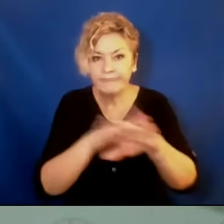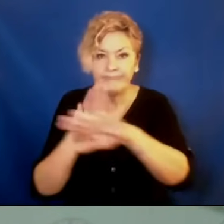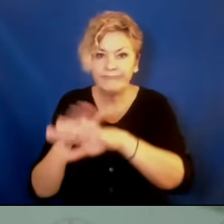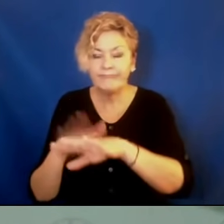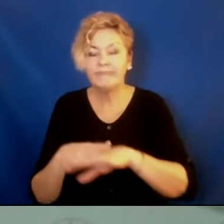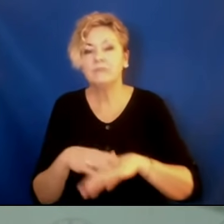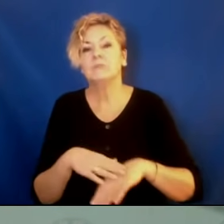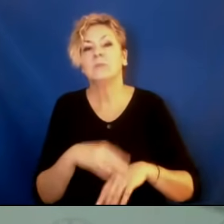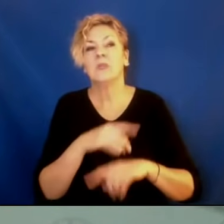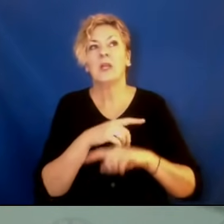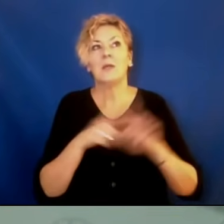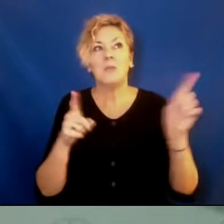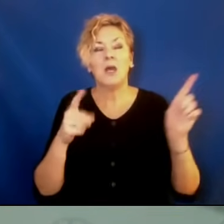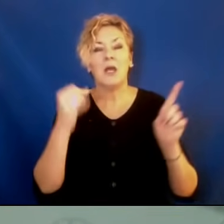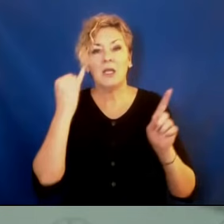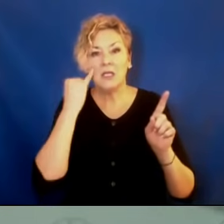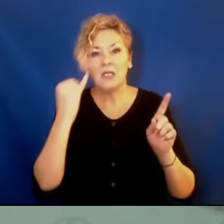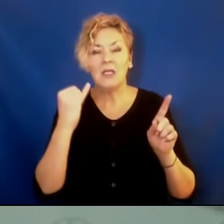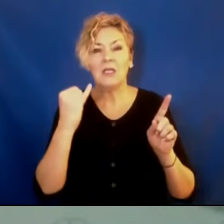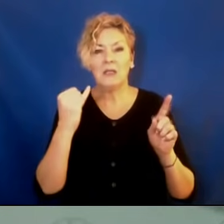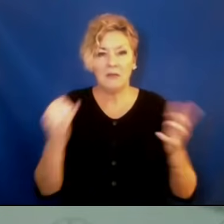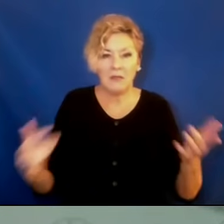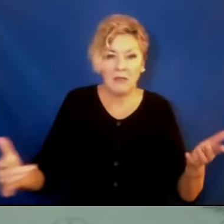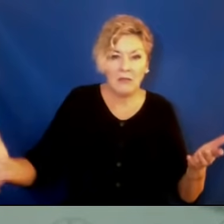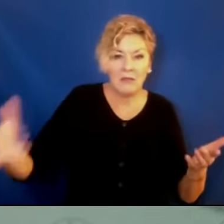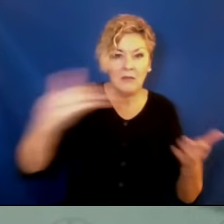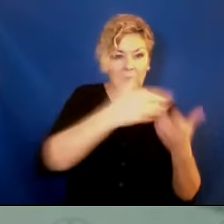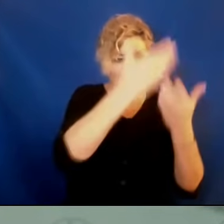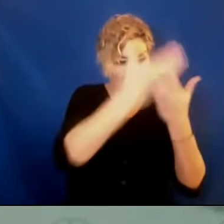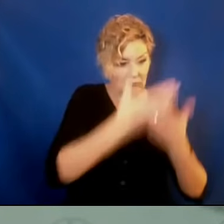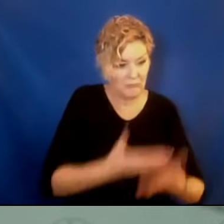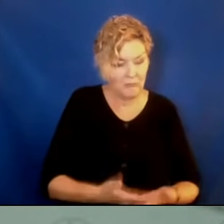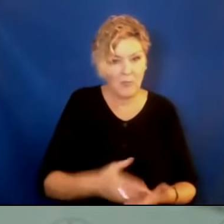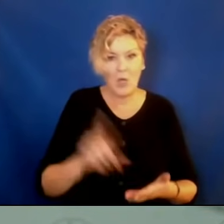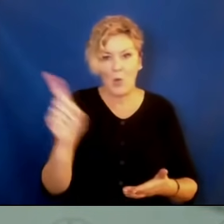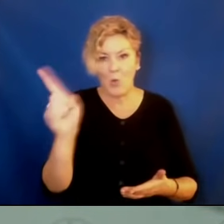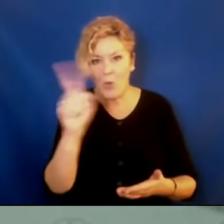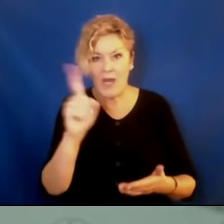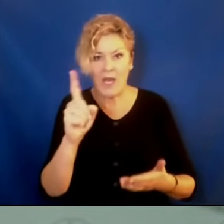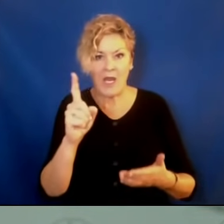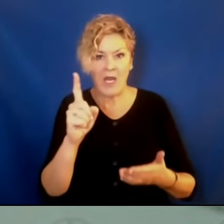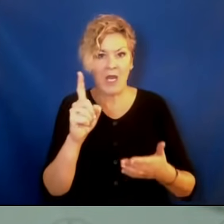factor what would it take to be a public notification or public outbreak, what is the threshold?